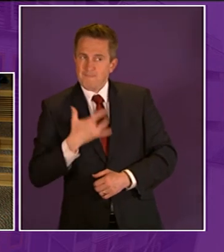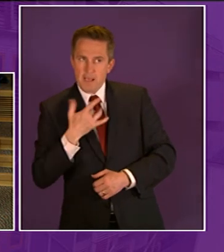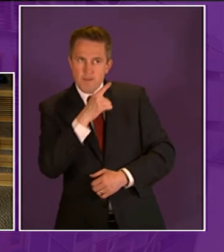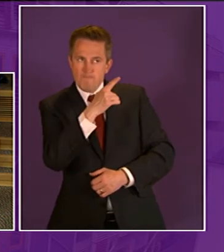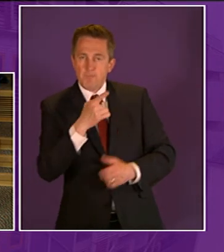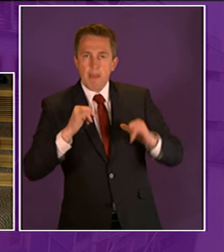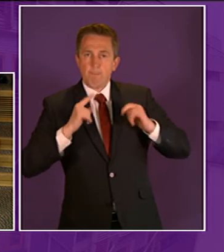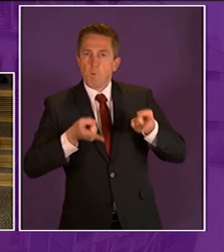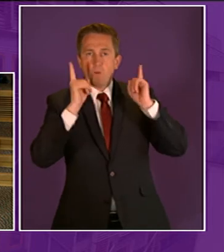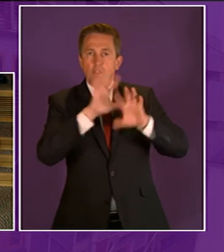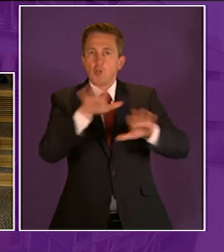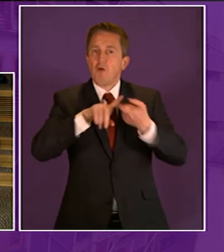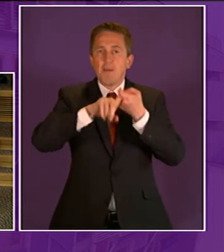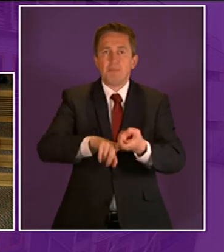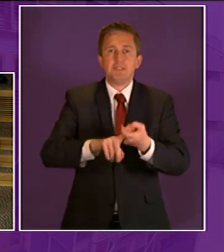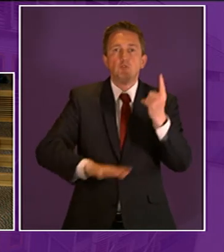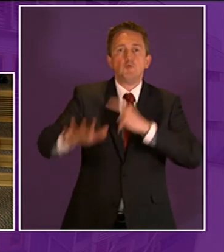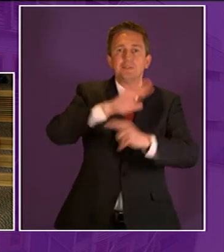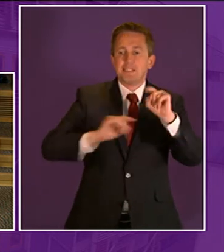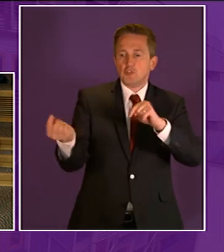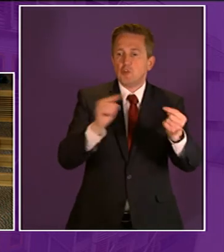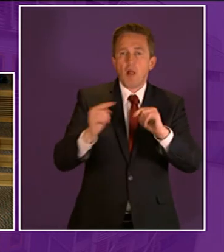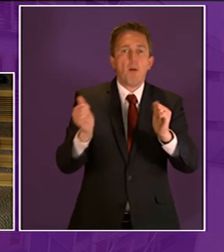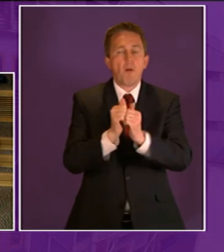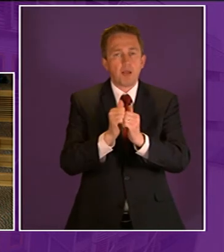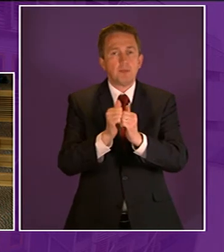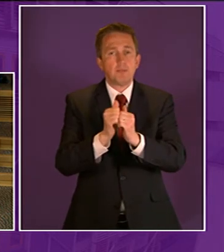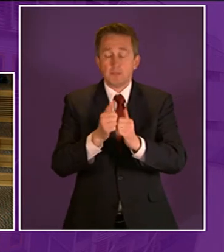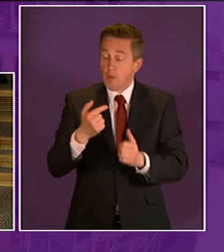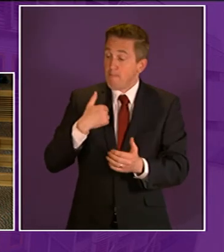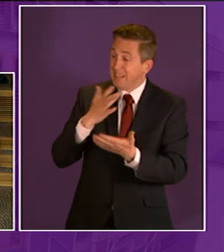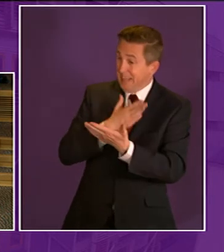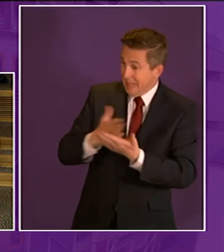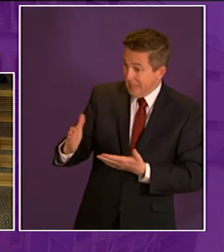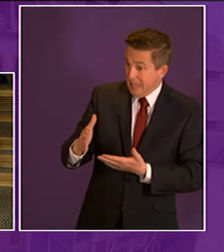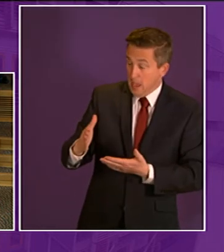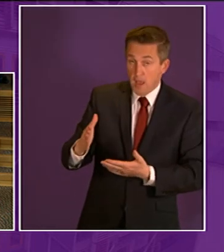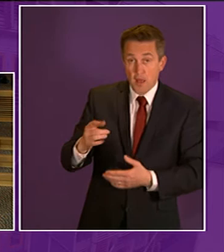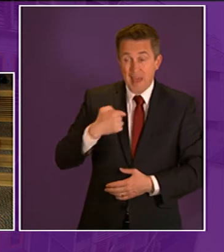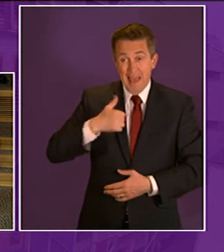bargaining, so I made crystal clear to the employers association my firm expectation